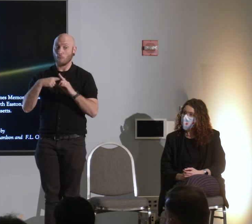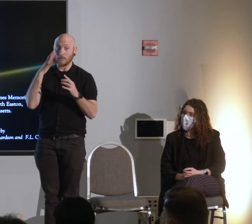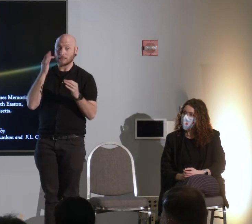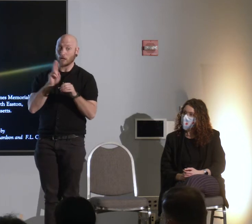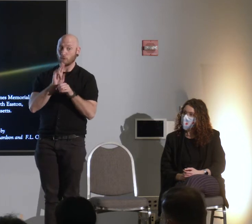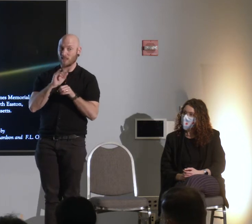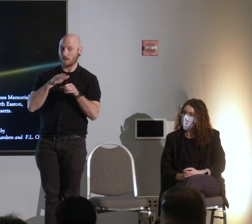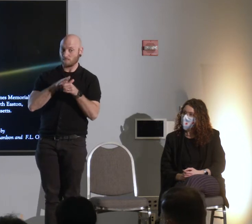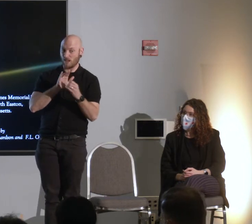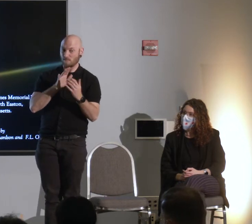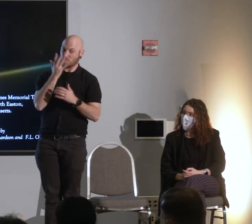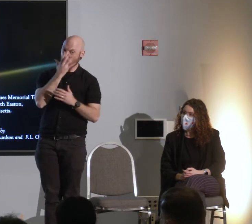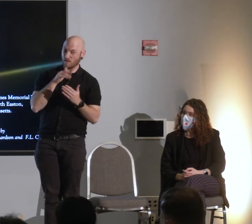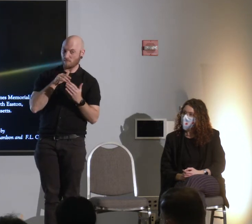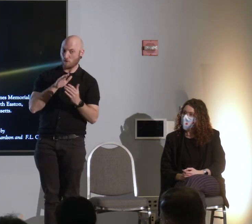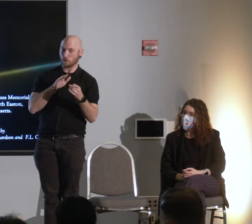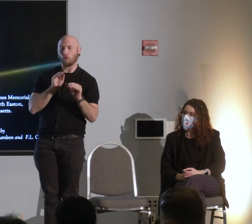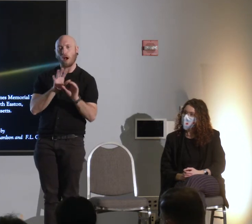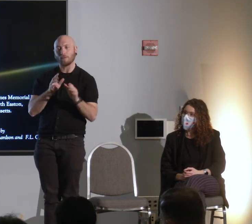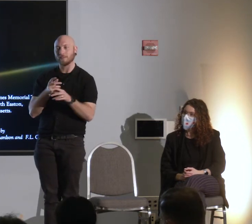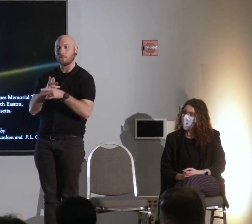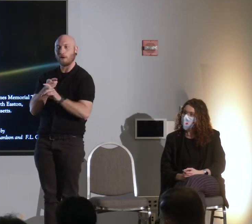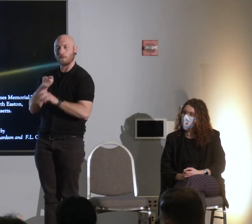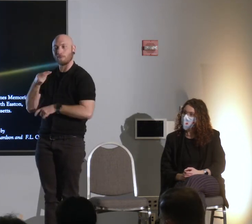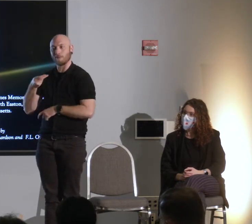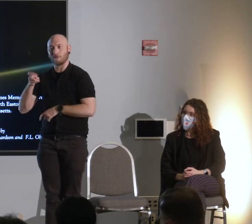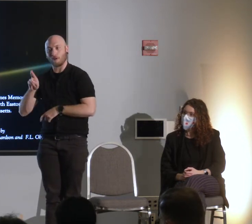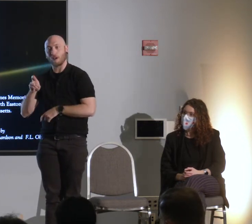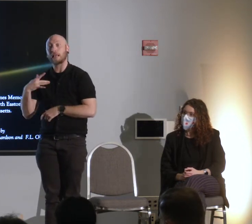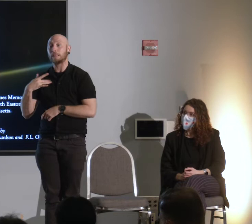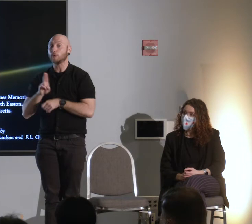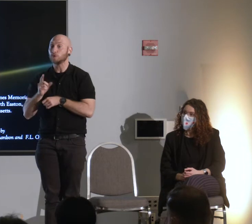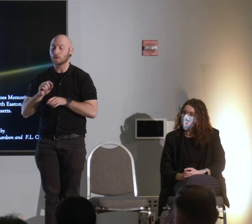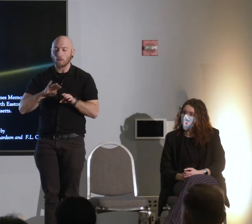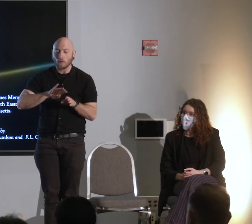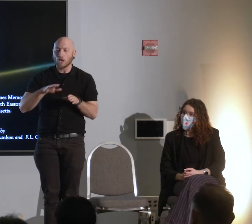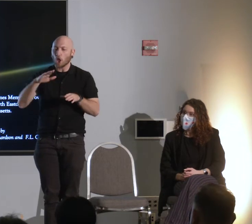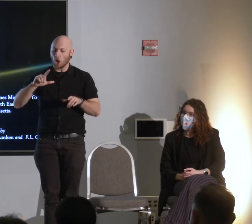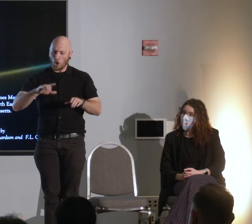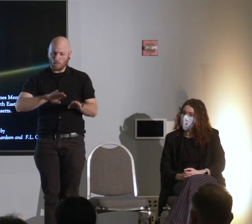In his layer were also and he frequently used low arches, stone piers, roof lines and